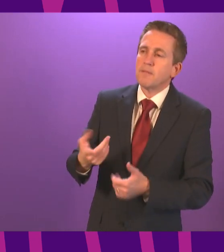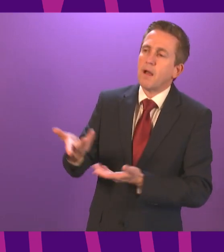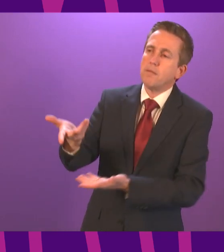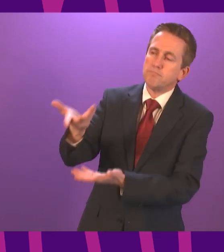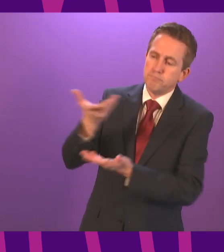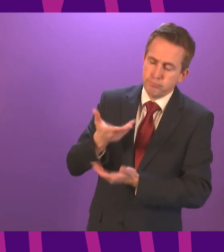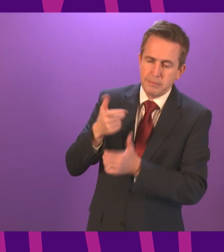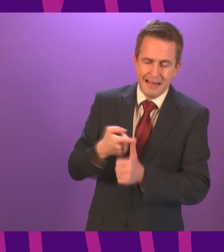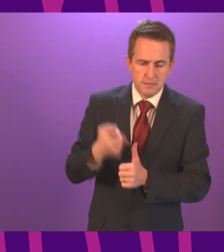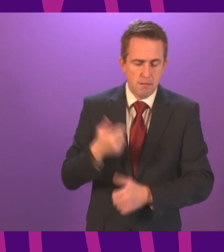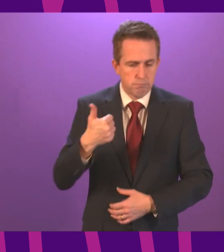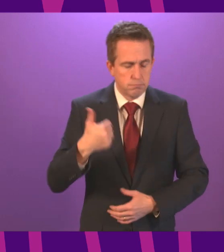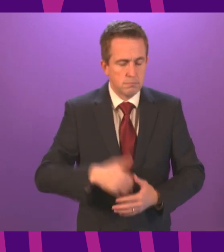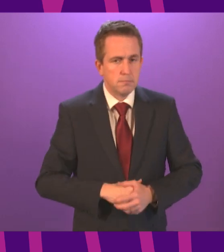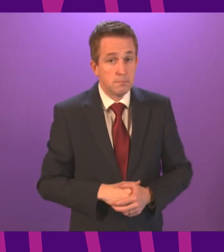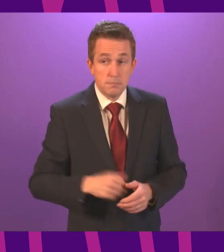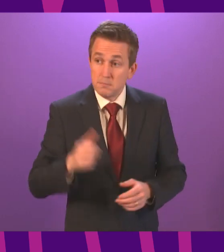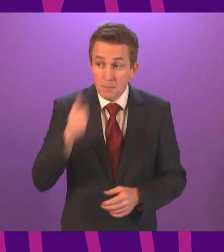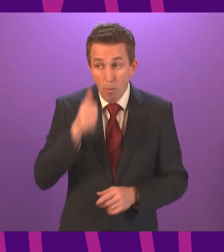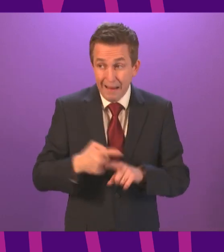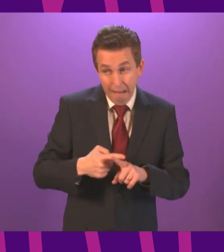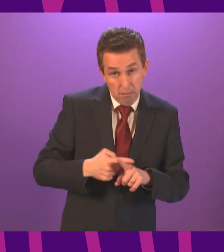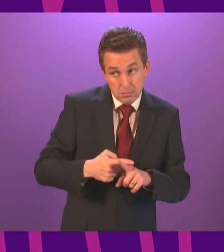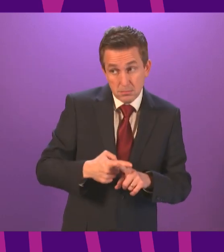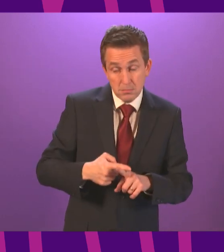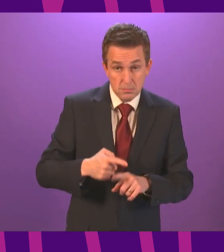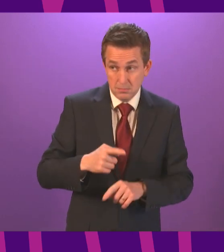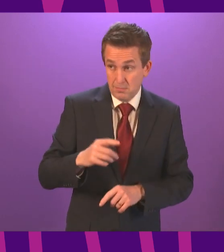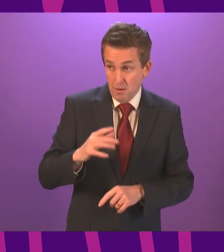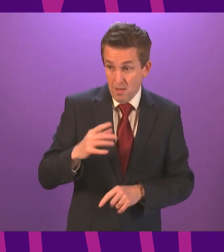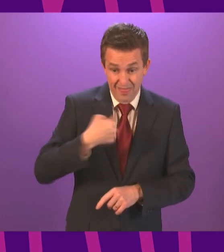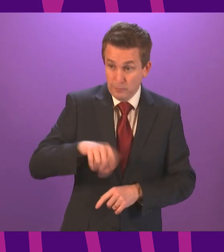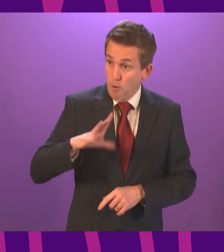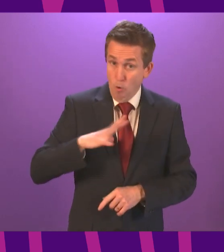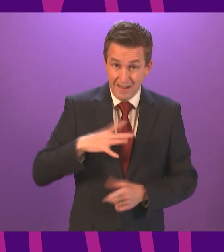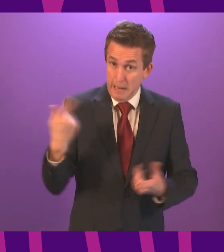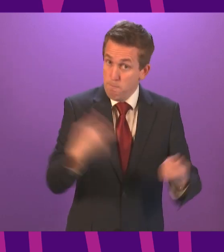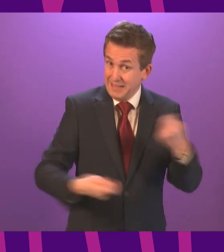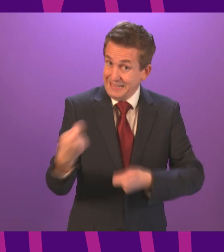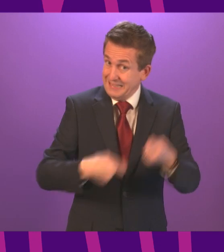England, the bidding process for free port status opened this week—although, as she